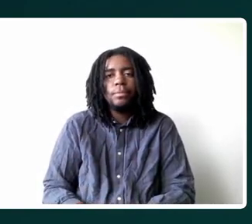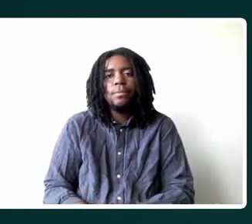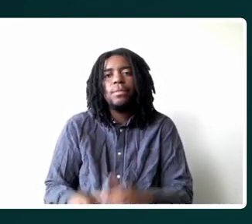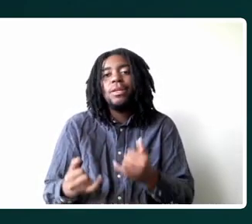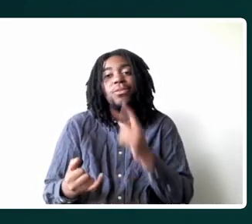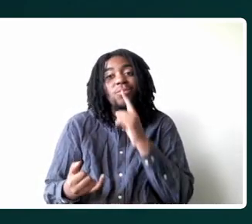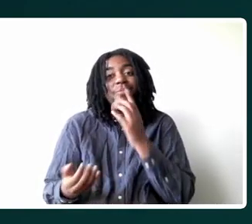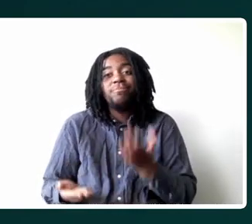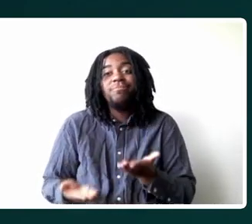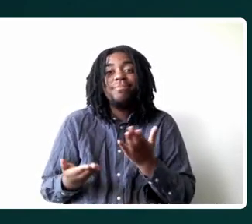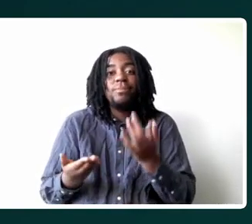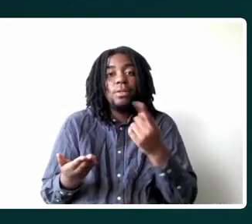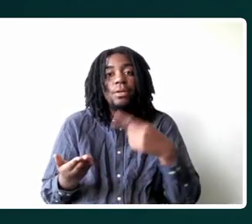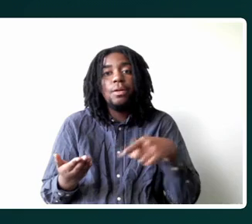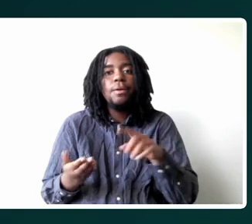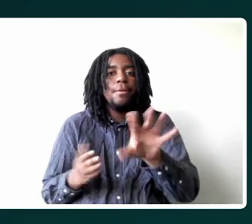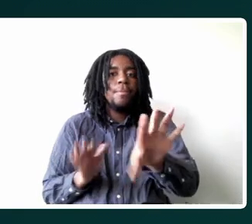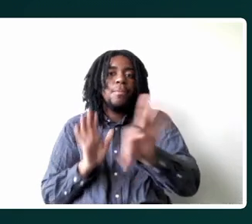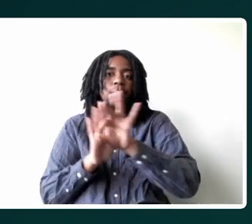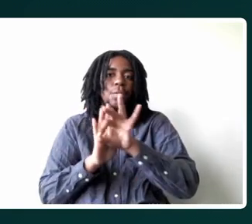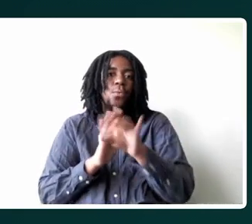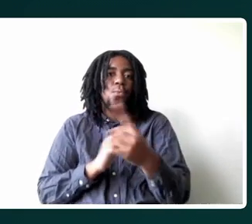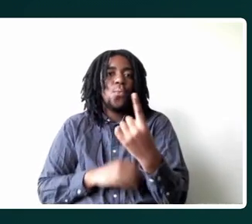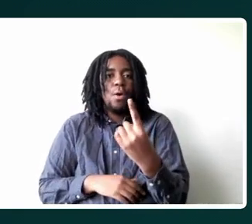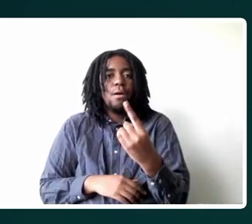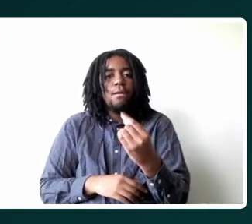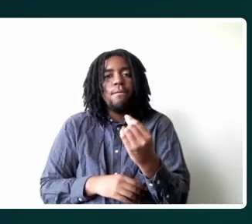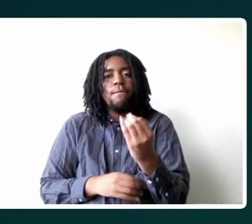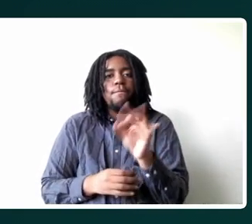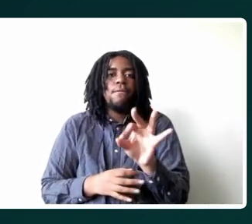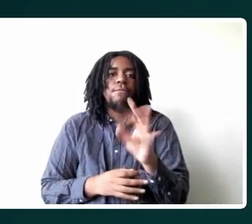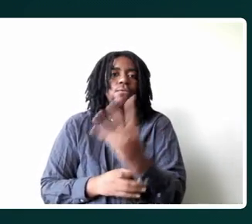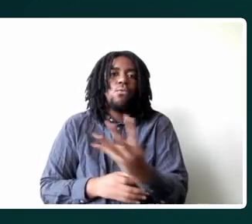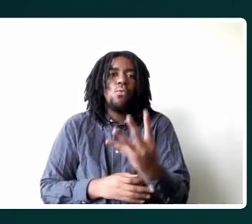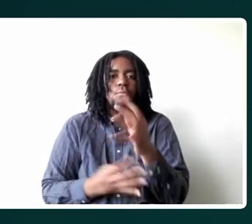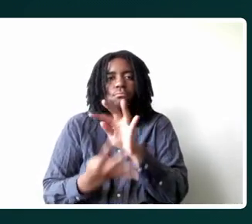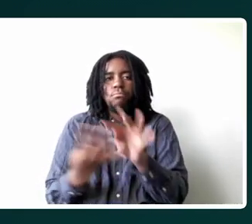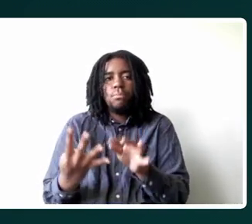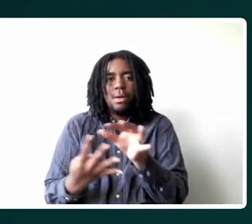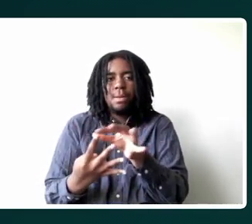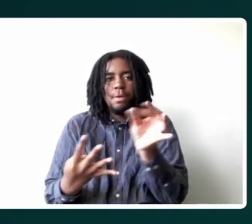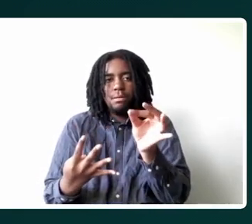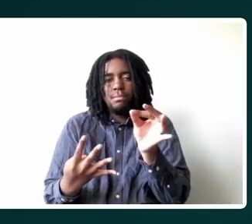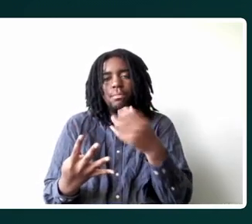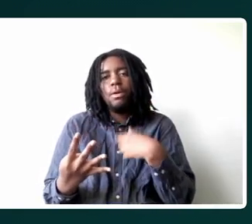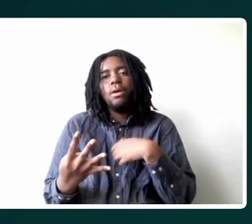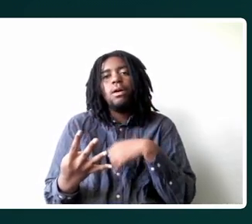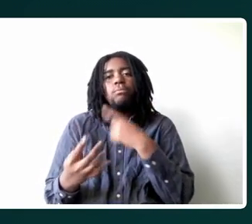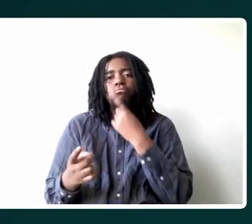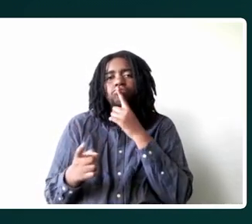select one of these four portraits and then to respond to a question that we have here.